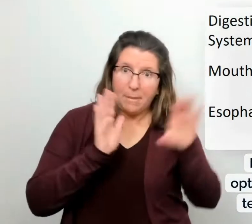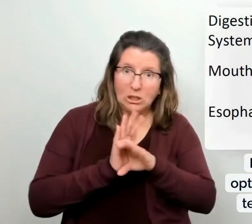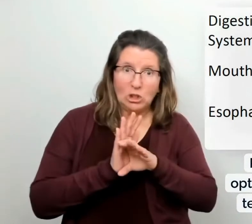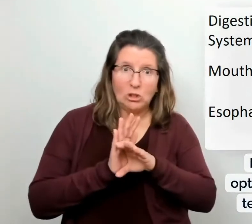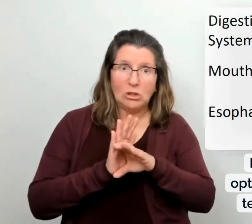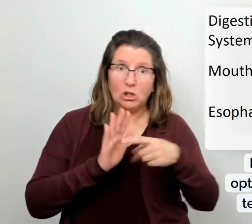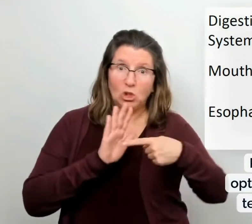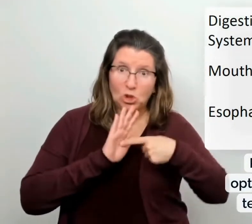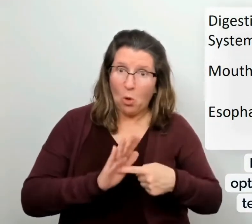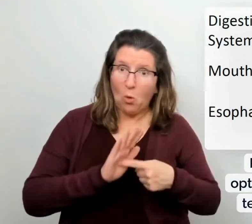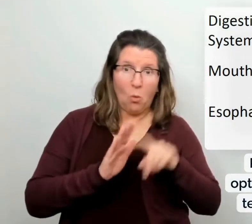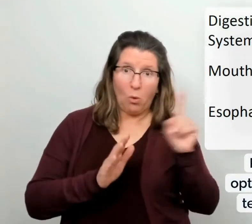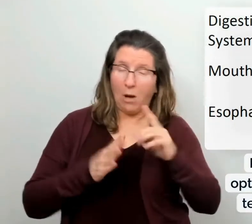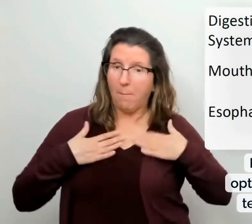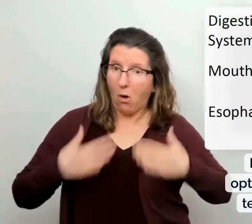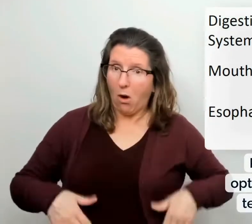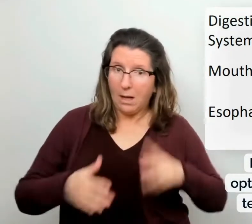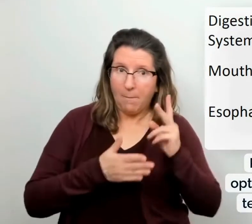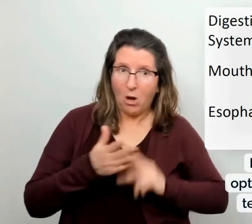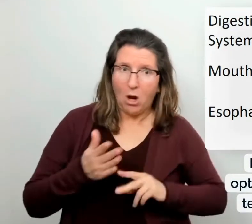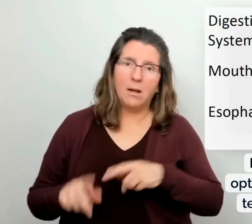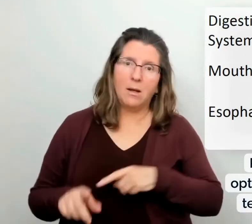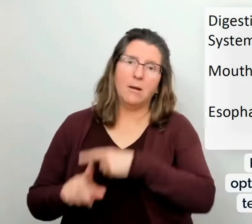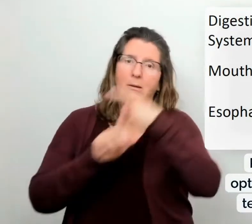Then there is the corresponding diagrams for the terms.